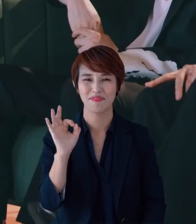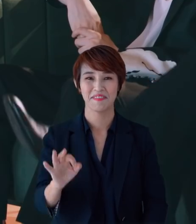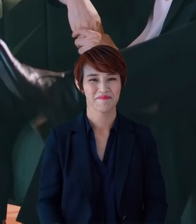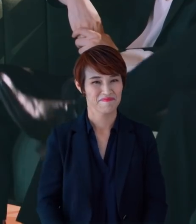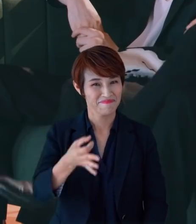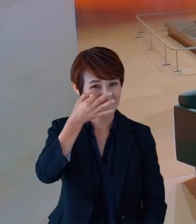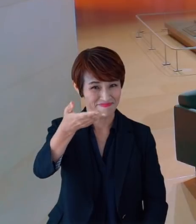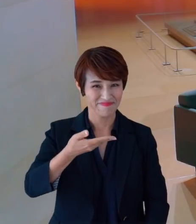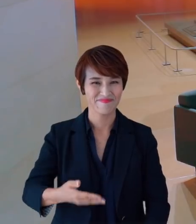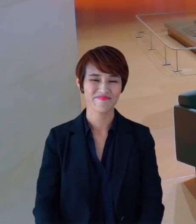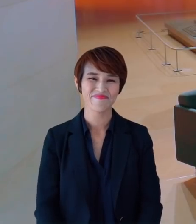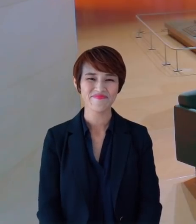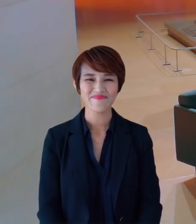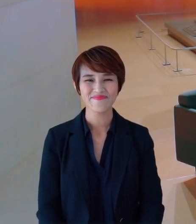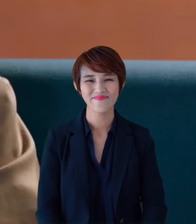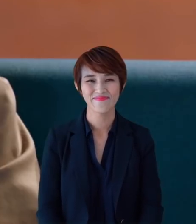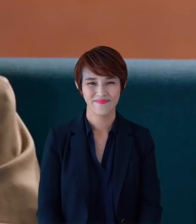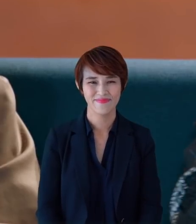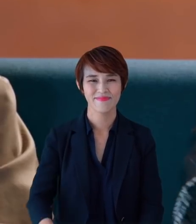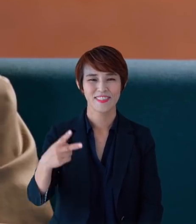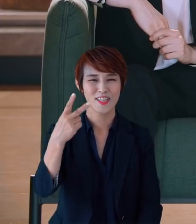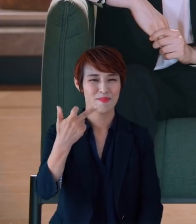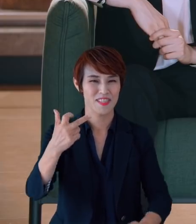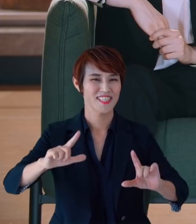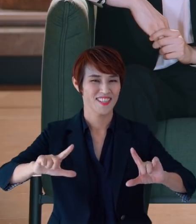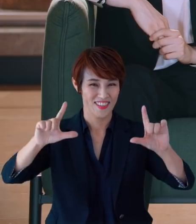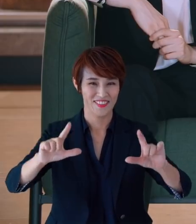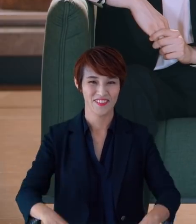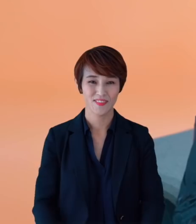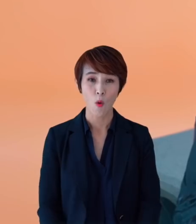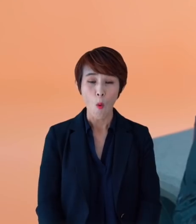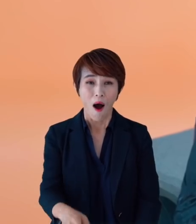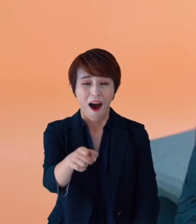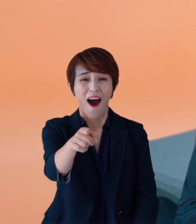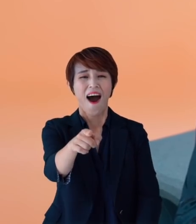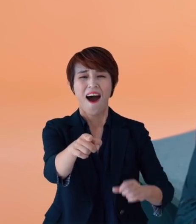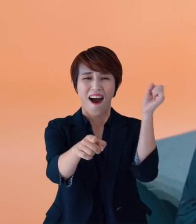Let’s get it started. This is from back in 2017. J-Hope: Yup, this is from 2017. Jimin: This is me in my 4th year. Jin: Wow, it’s that place!